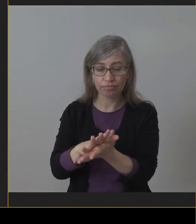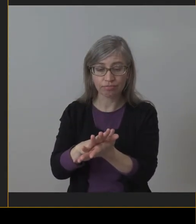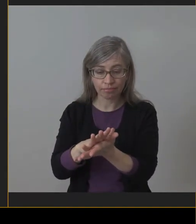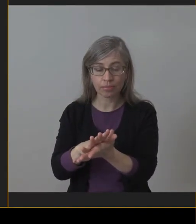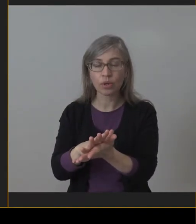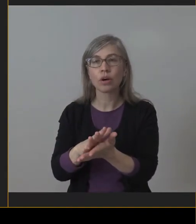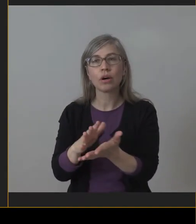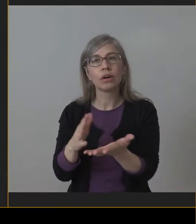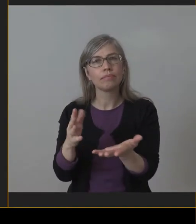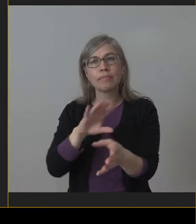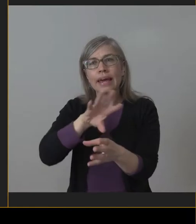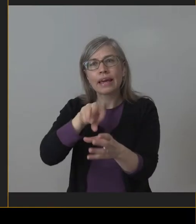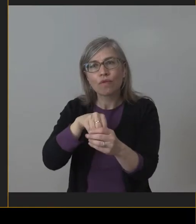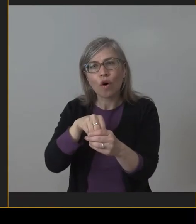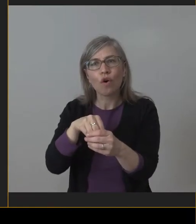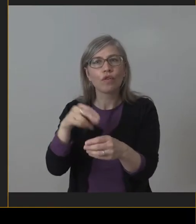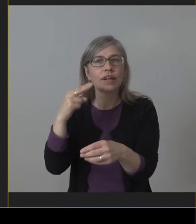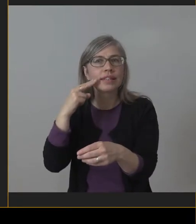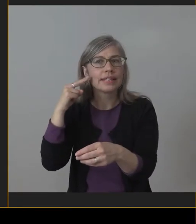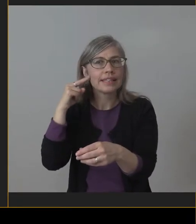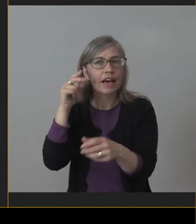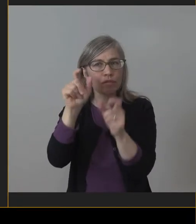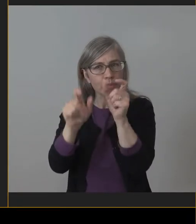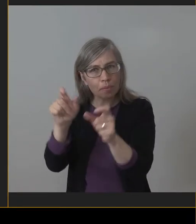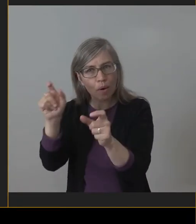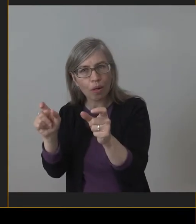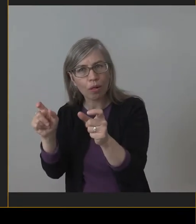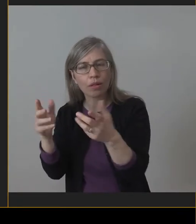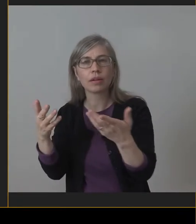those linguists often being hearing—